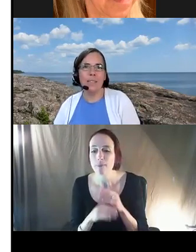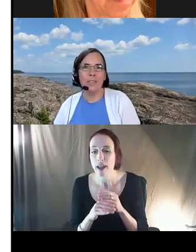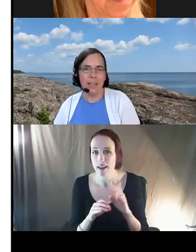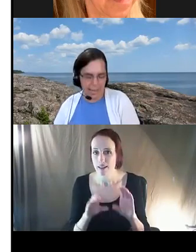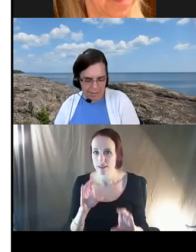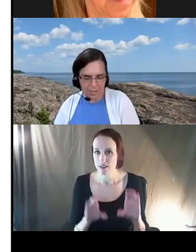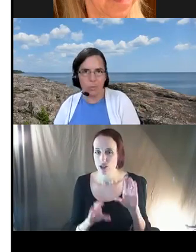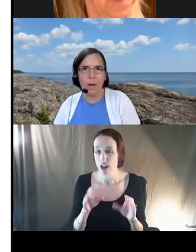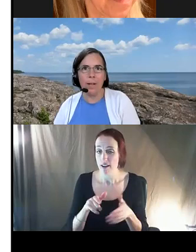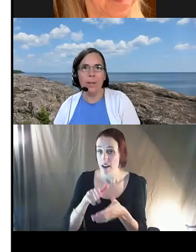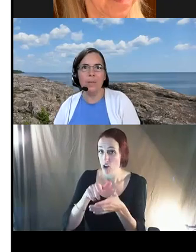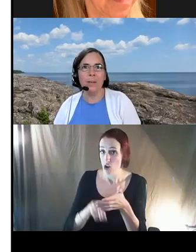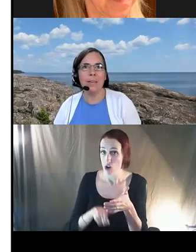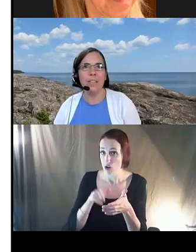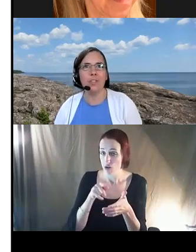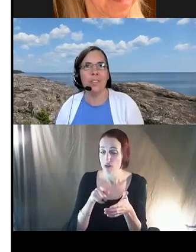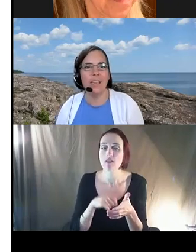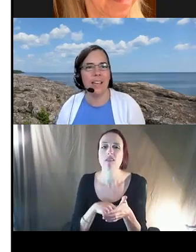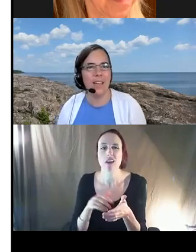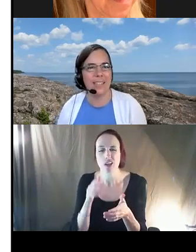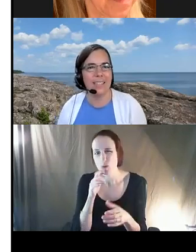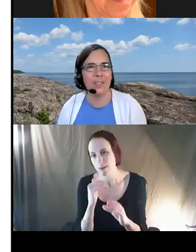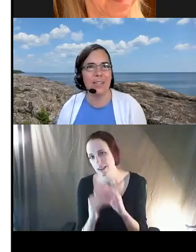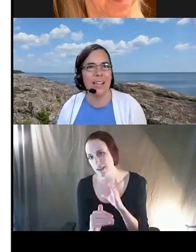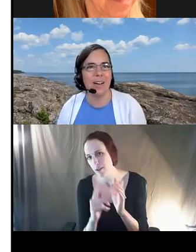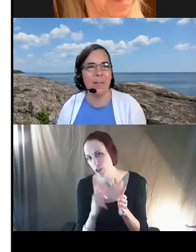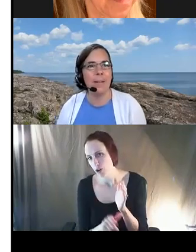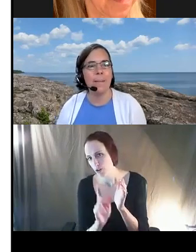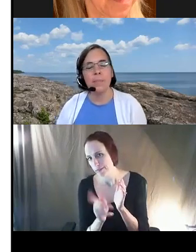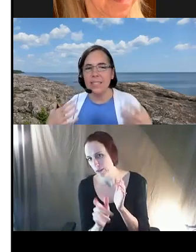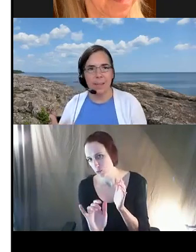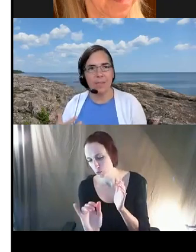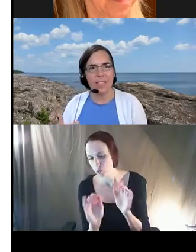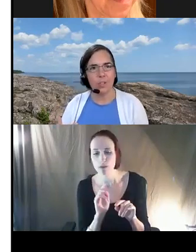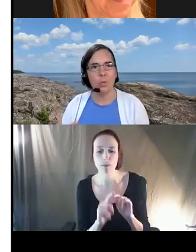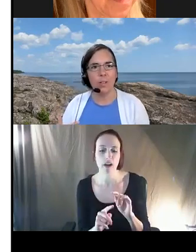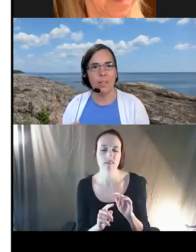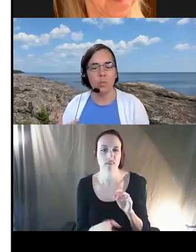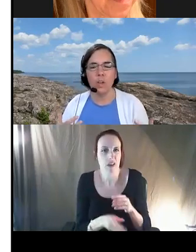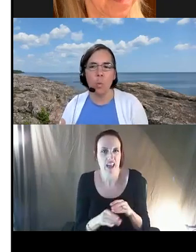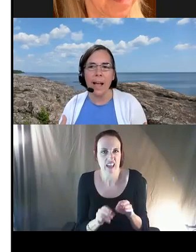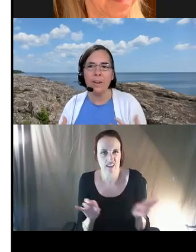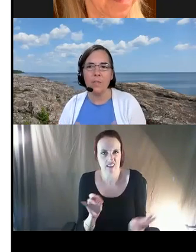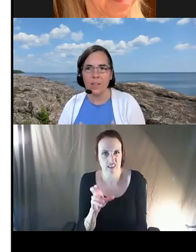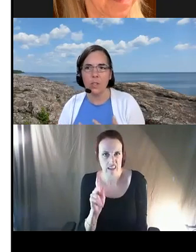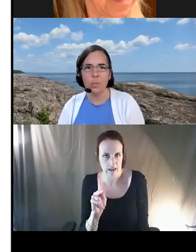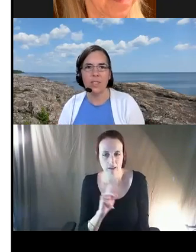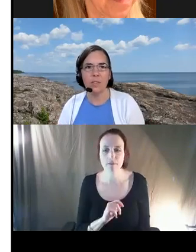be in your handout as well, but I want to make sure you have access to it now. Some of these tools require very specific